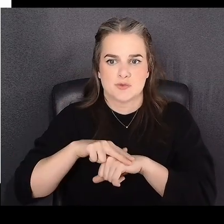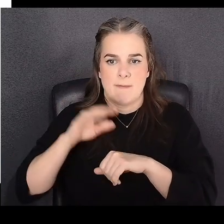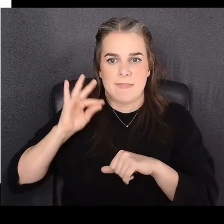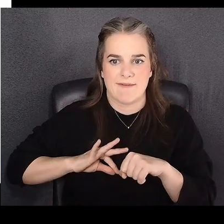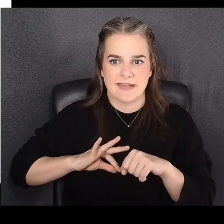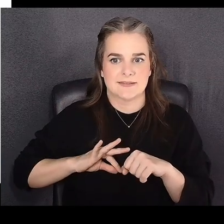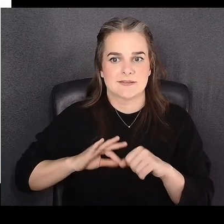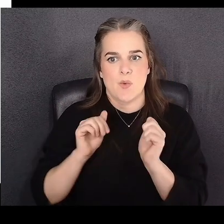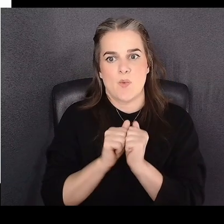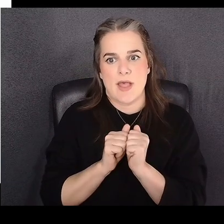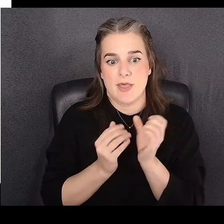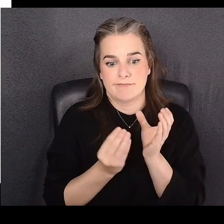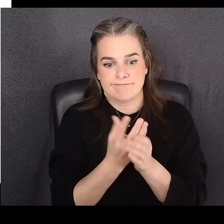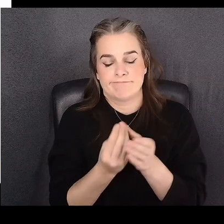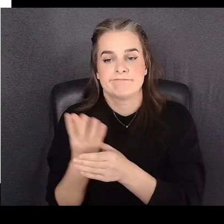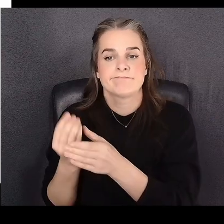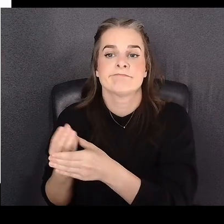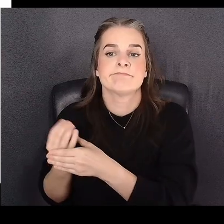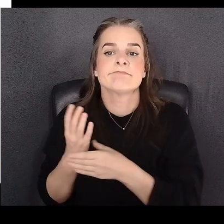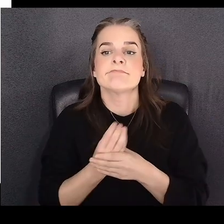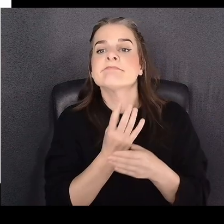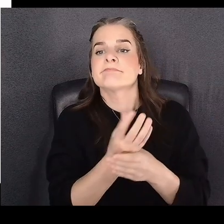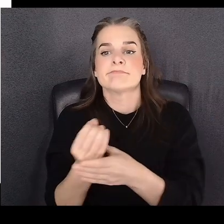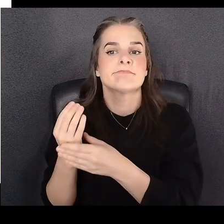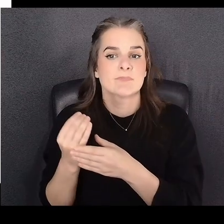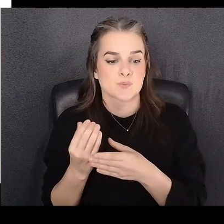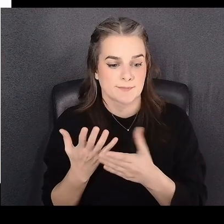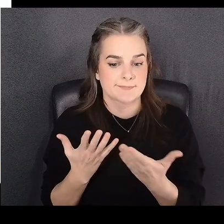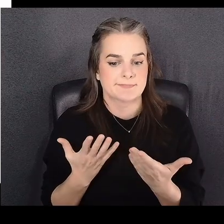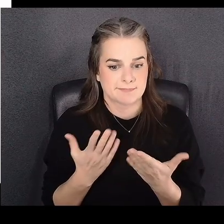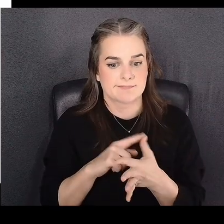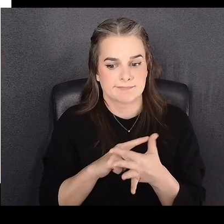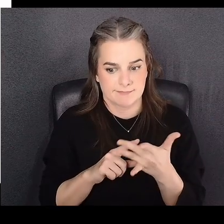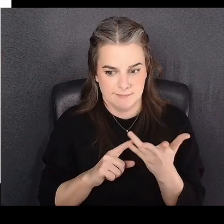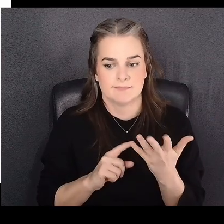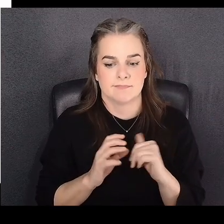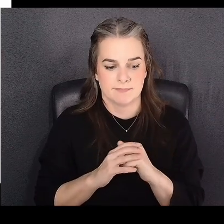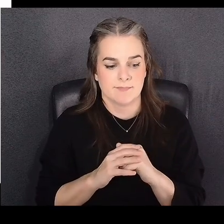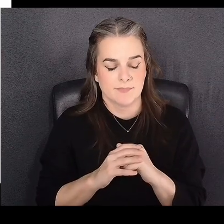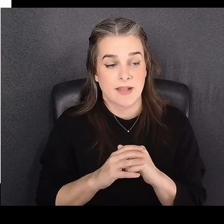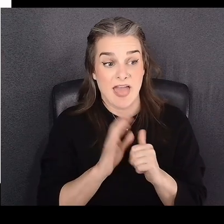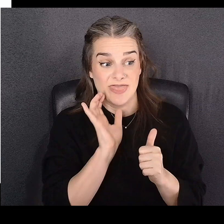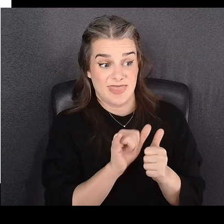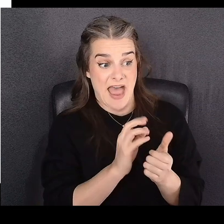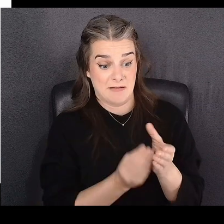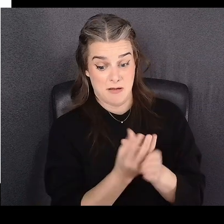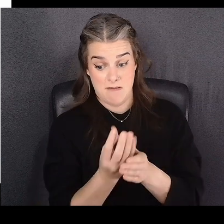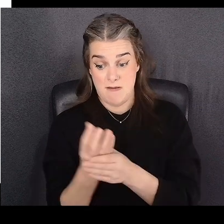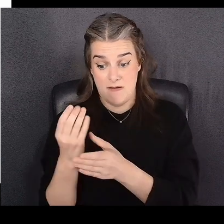and just making that accessible to our Inglis House residents, as well as just seeing their plants